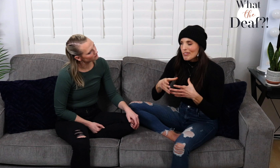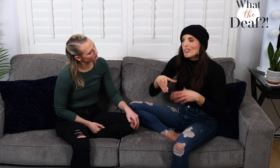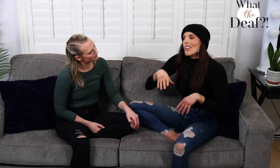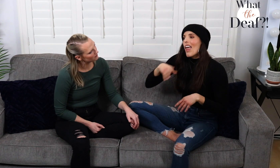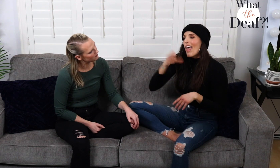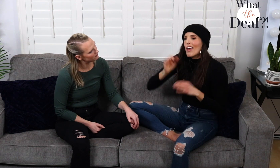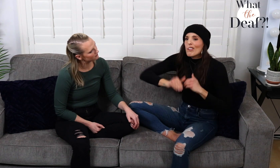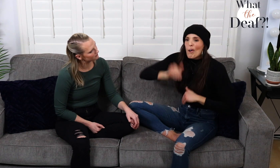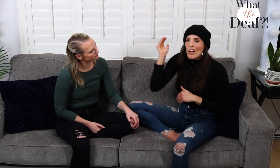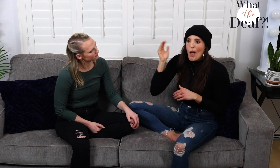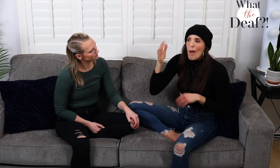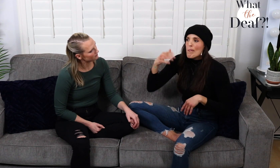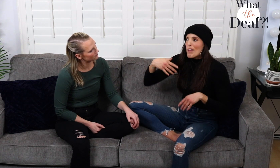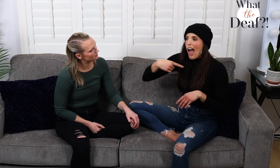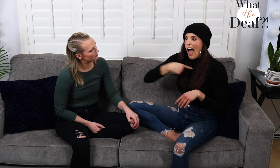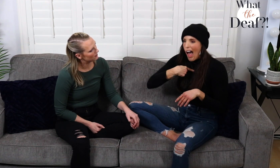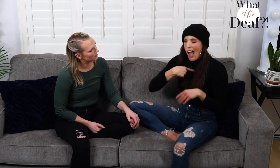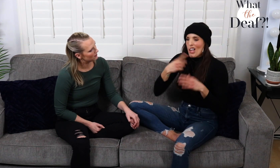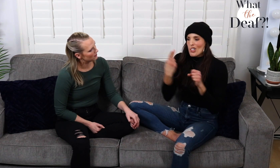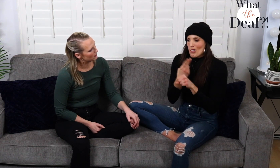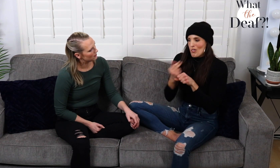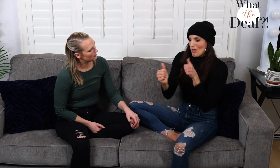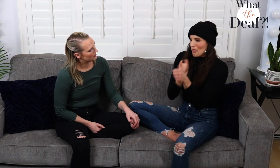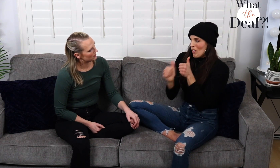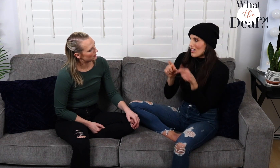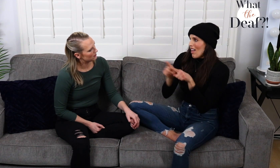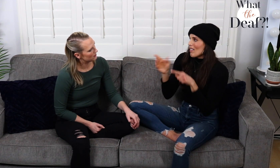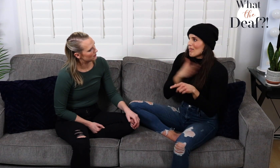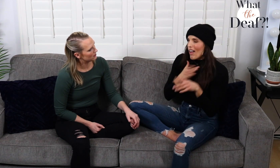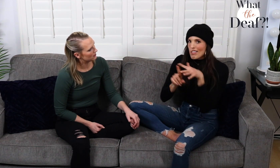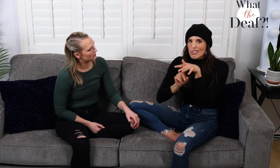hearing teams and growing up, I use Sports as